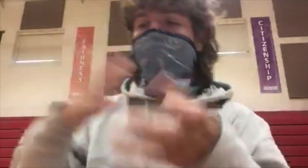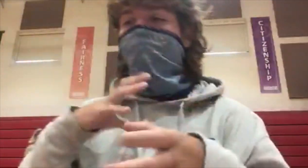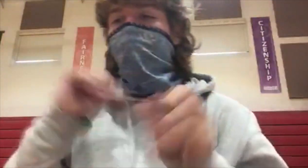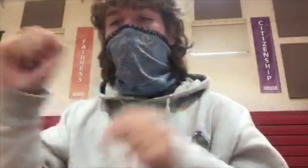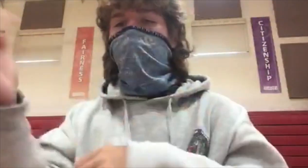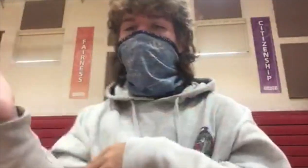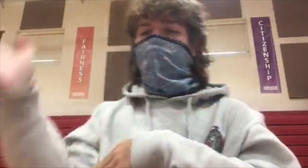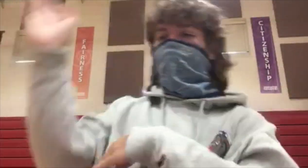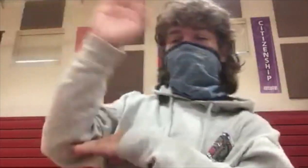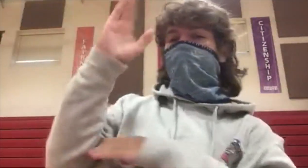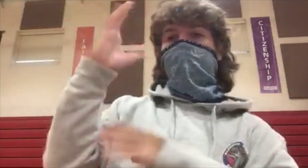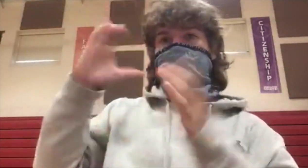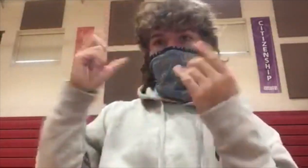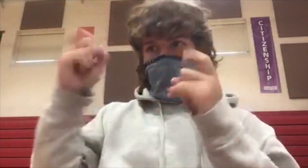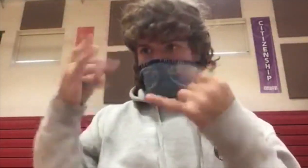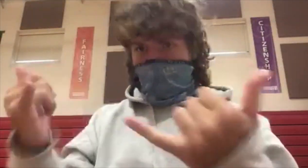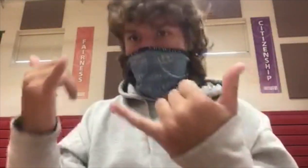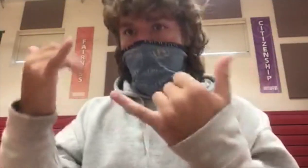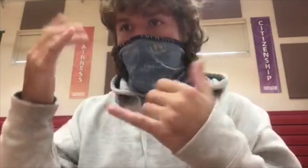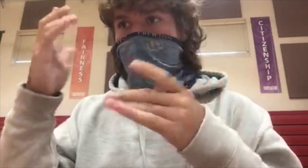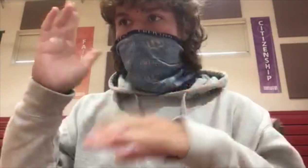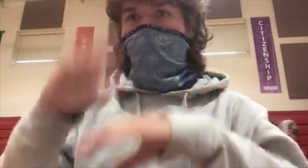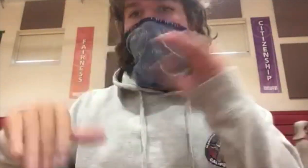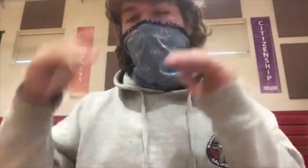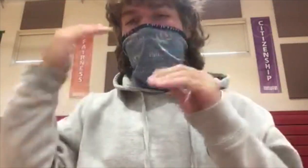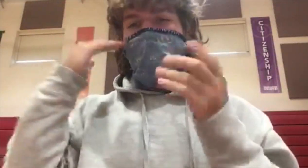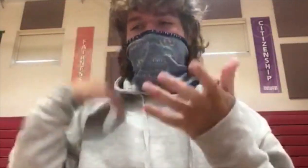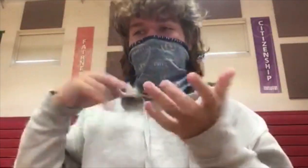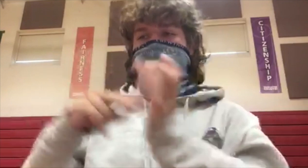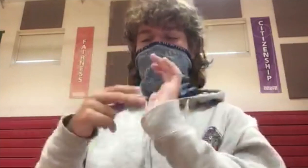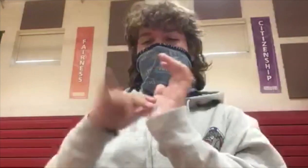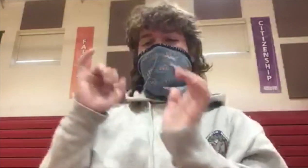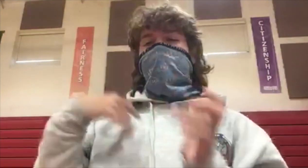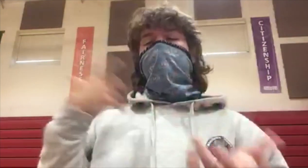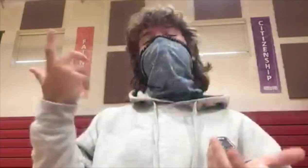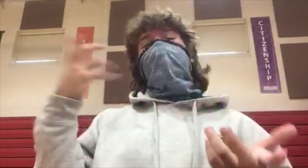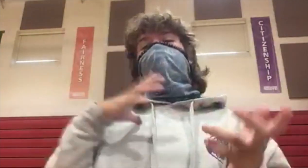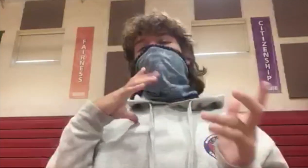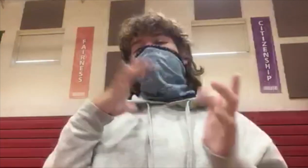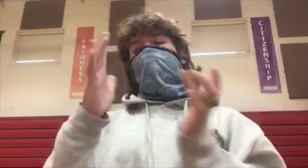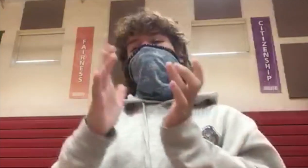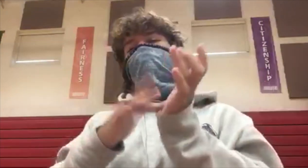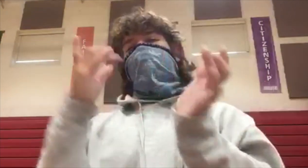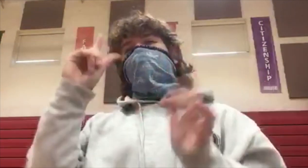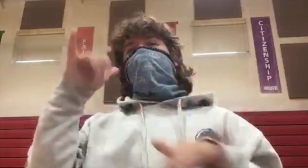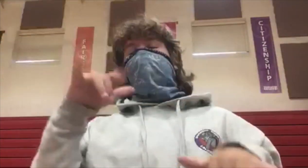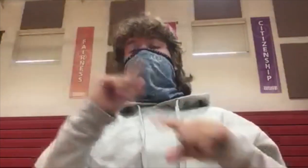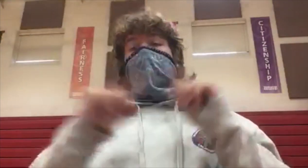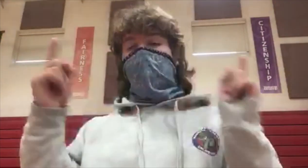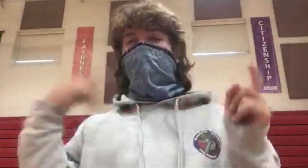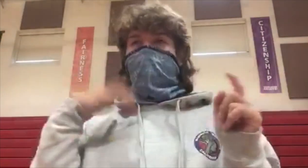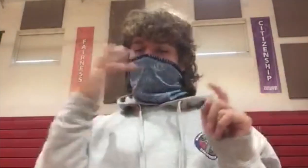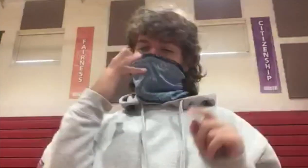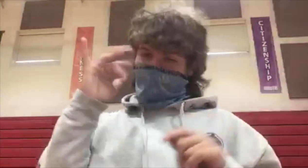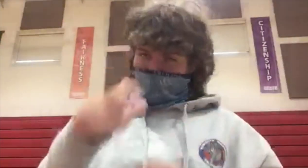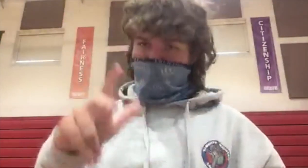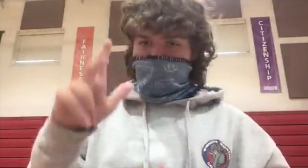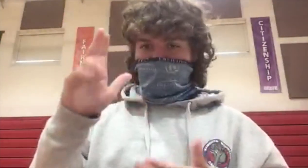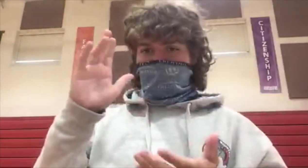but doing the work I can kind of do throughout the day instead of having to do it exactly at class period. You know what I mean? So that was kind of a huge advantage,